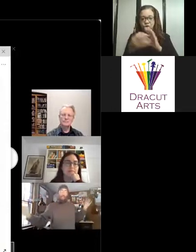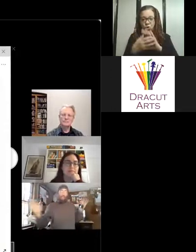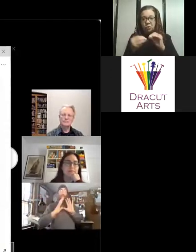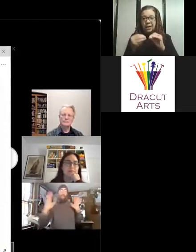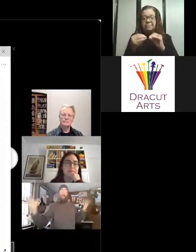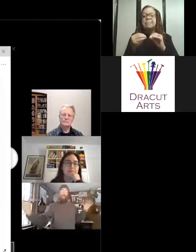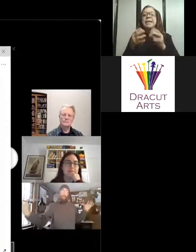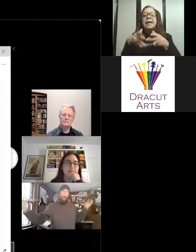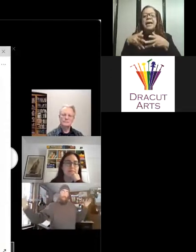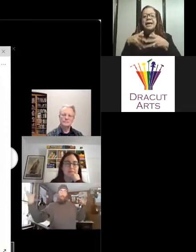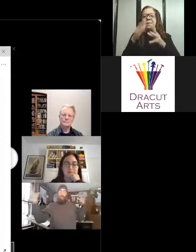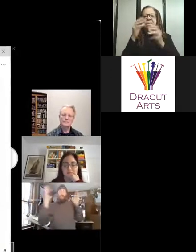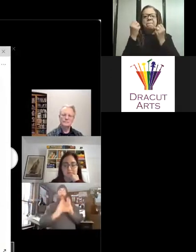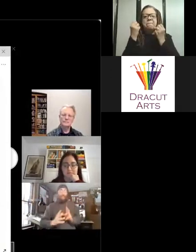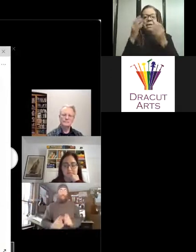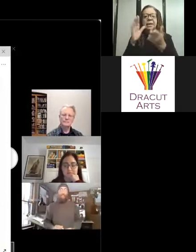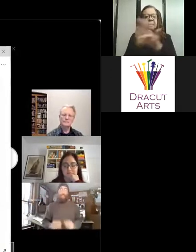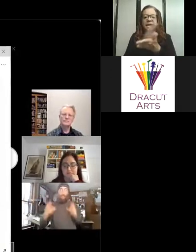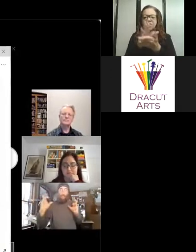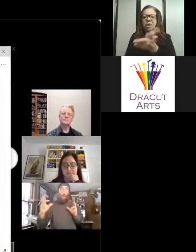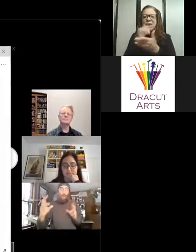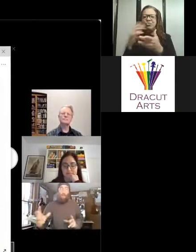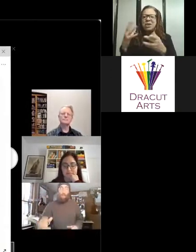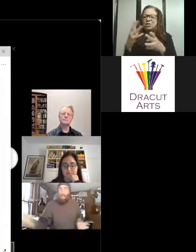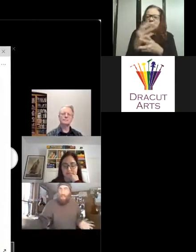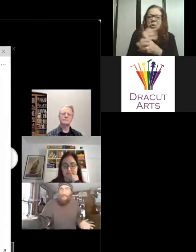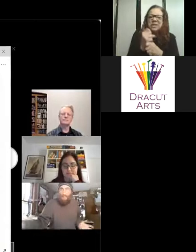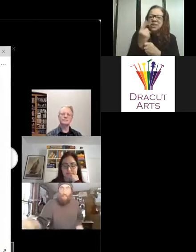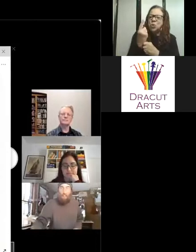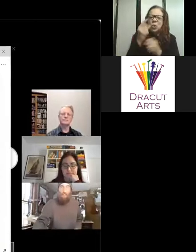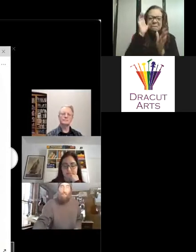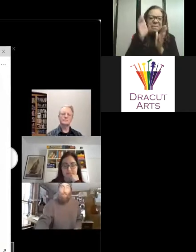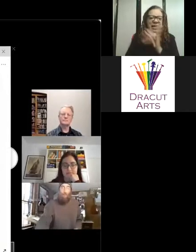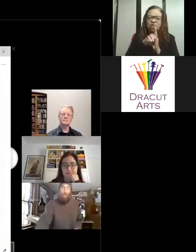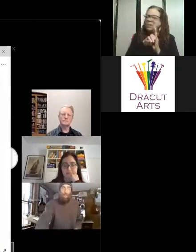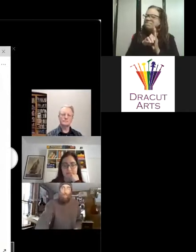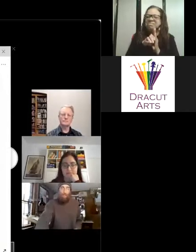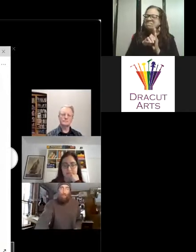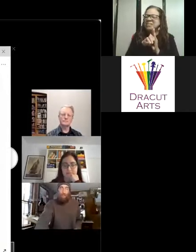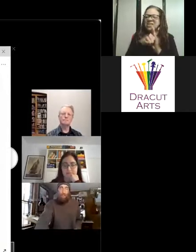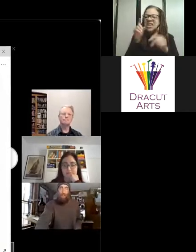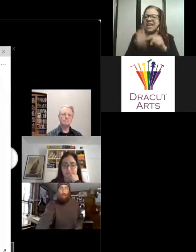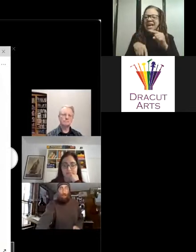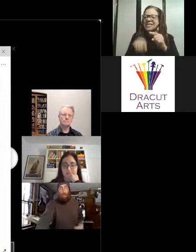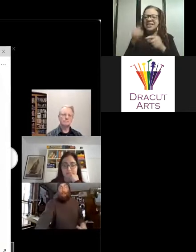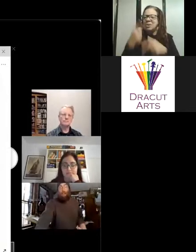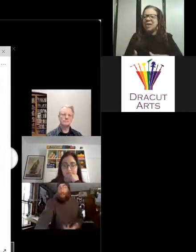over many pages, I'm not going to try to squeeze it into just one picture. You can't tell a life story in one picture, of course or maybe you can,